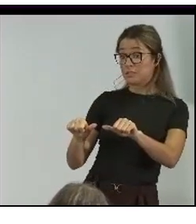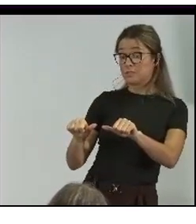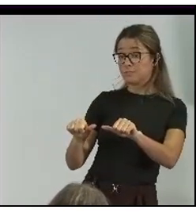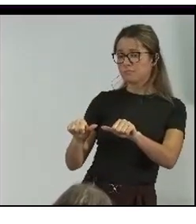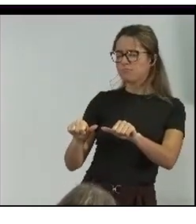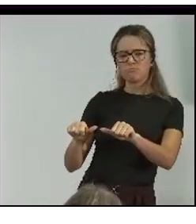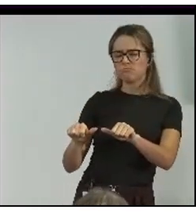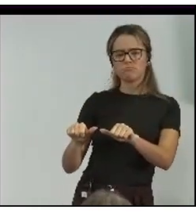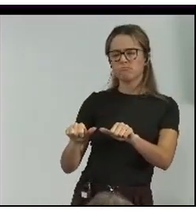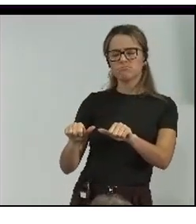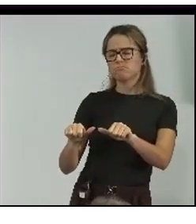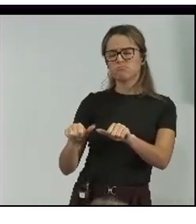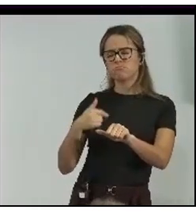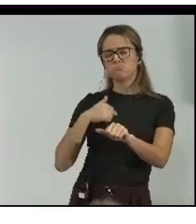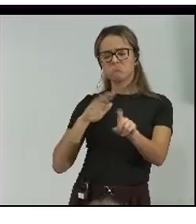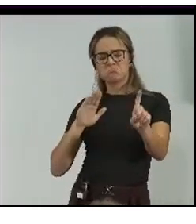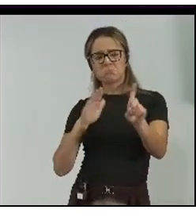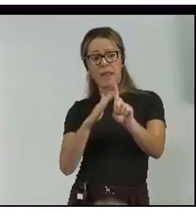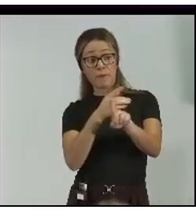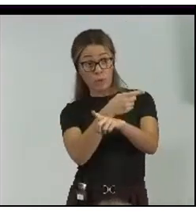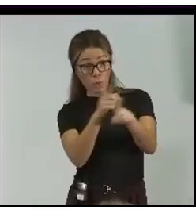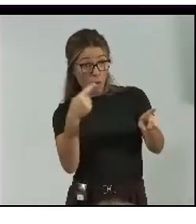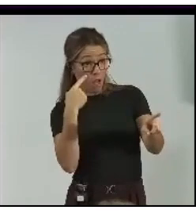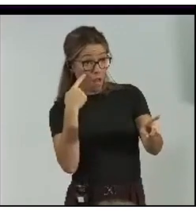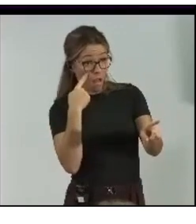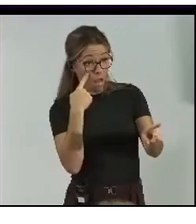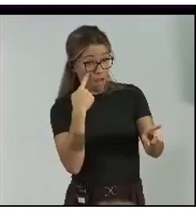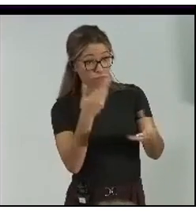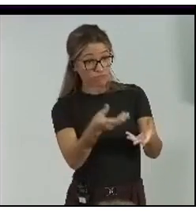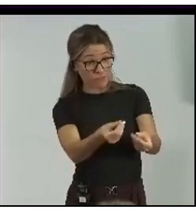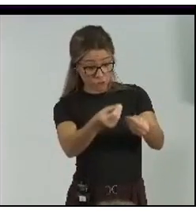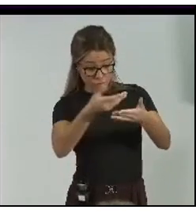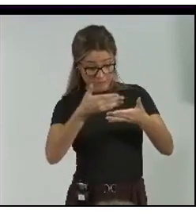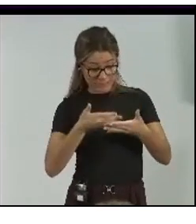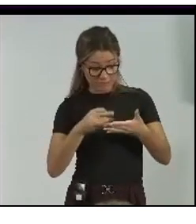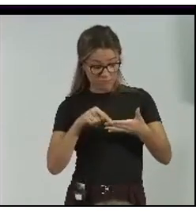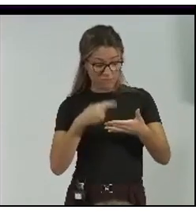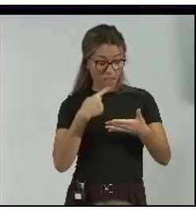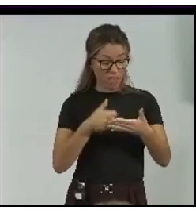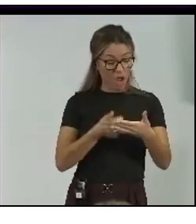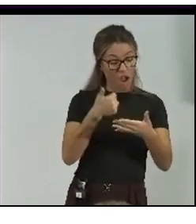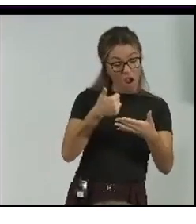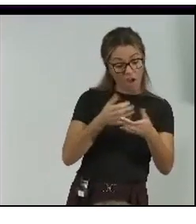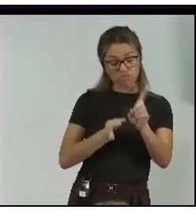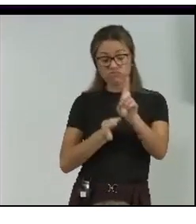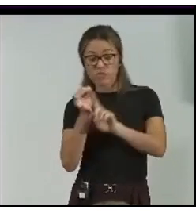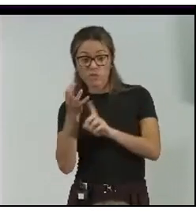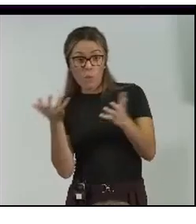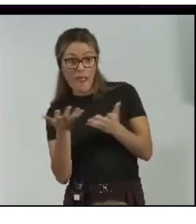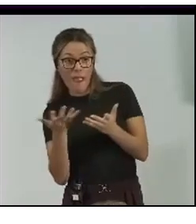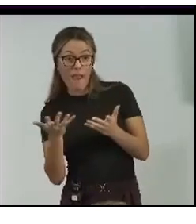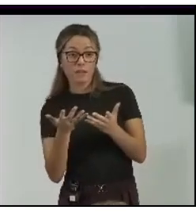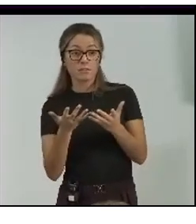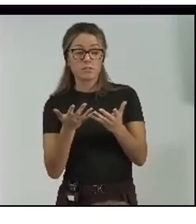we want to be: Give it a go, bring it to us. We'll tell you if you're good. We'll tell you where you can improve. And we want to get to the point where